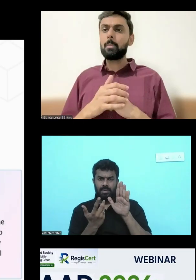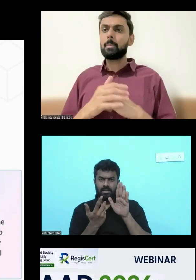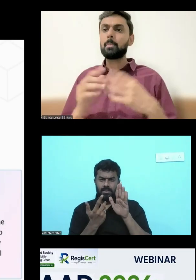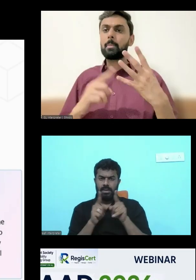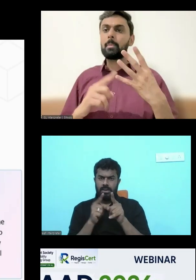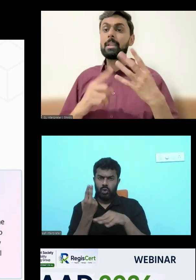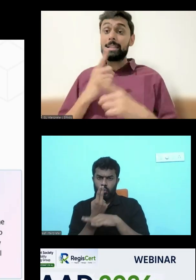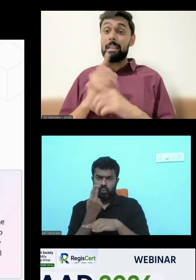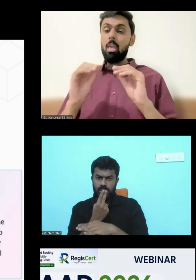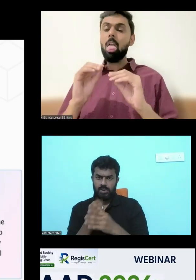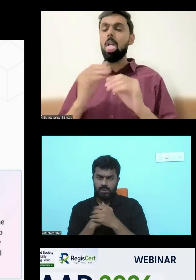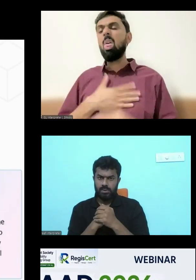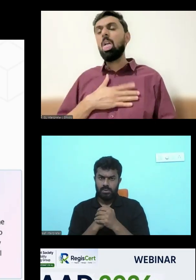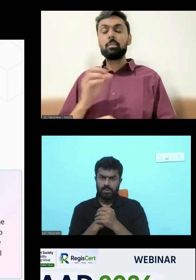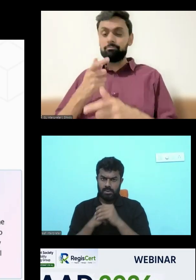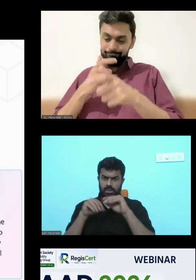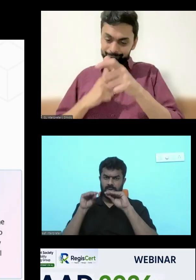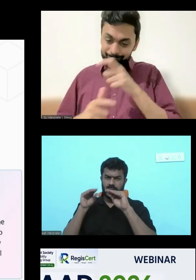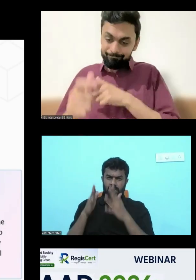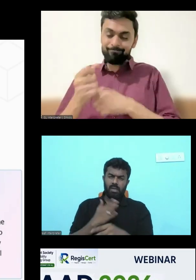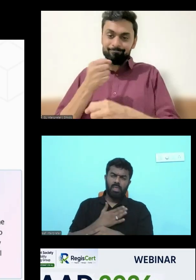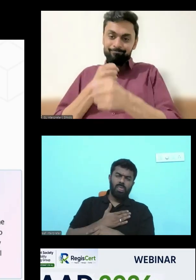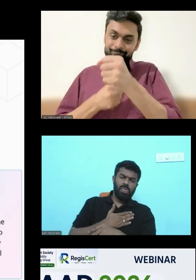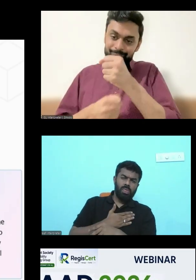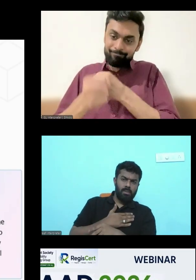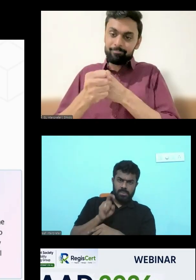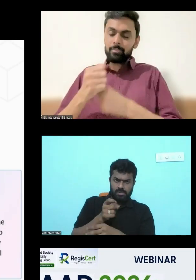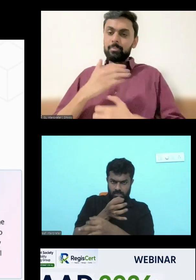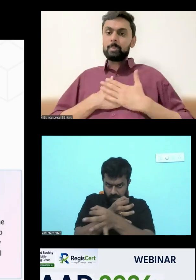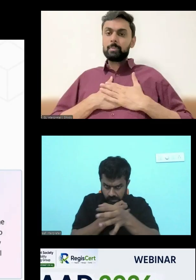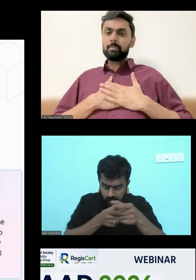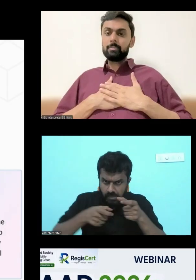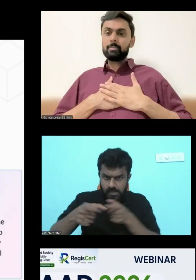As we have already discussed, empathy leads to the success.